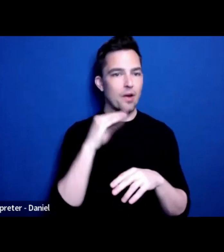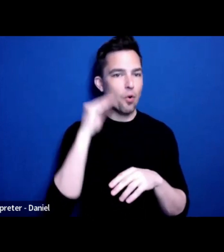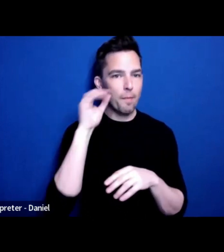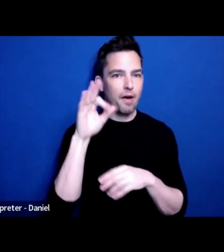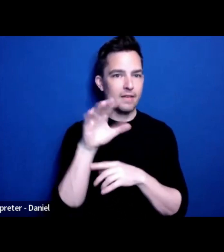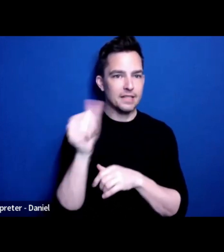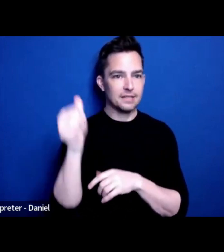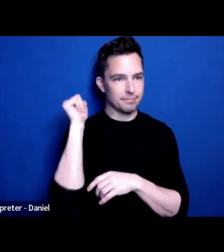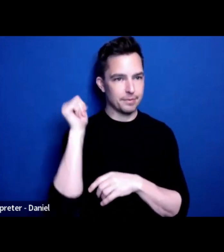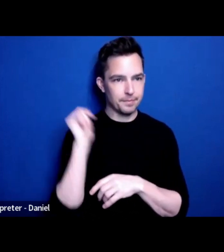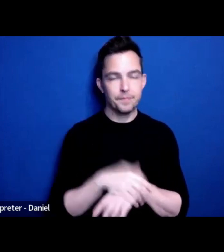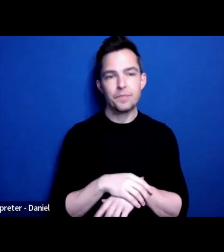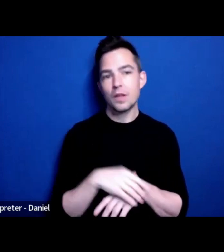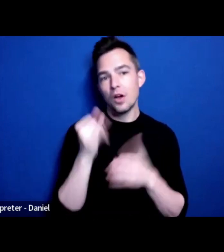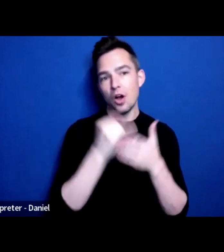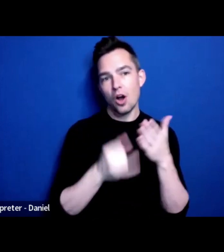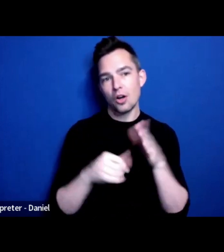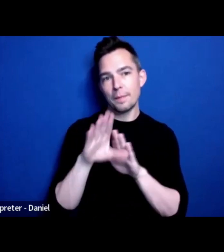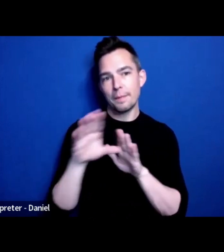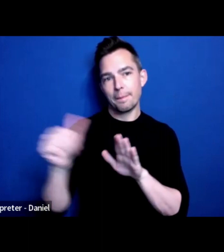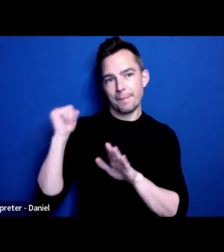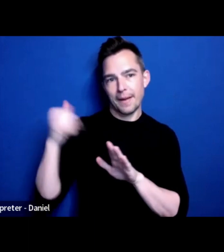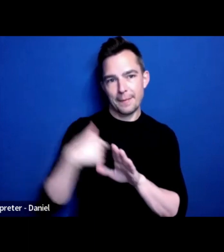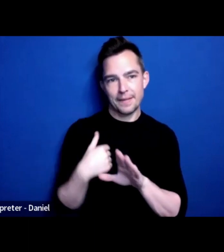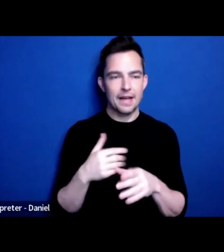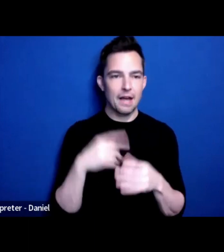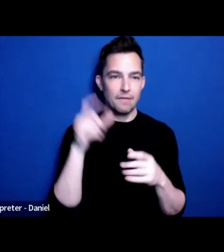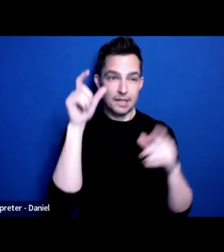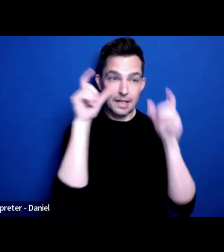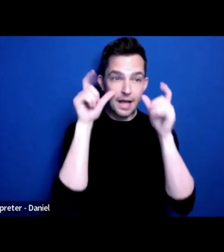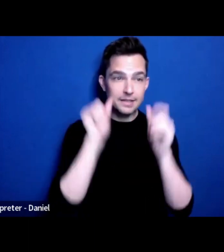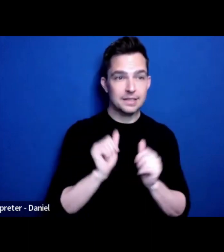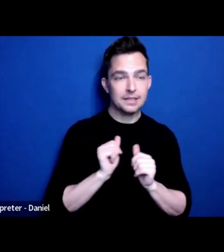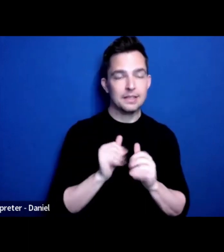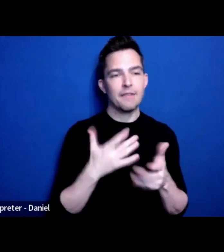There's some artwork behind me. I have glasses and brownish red,